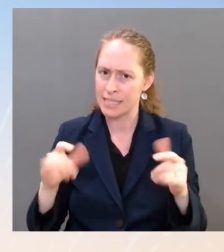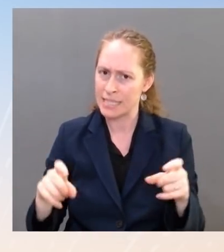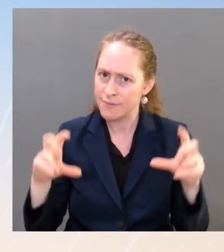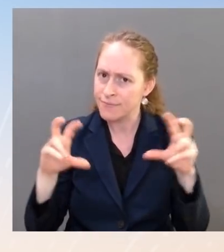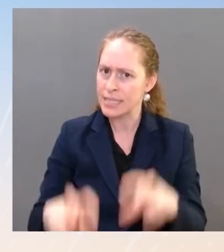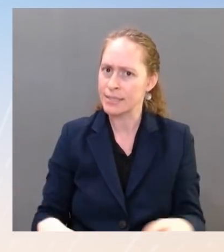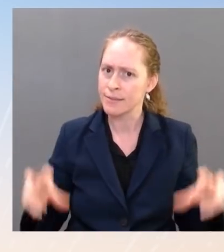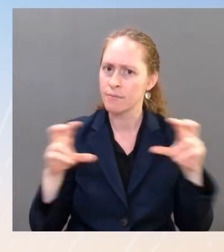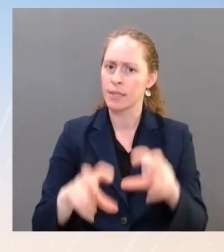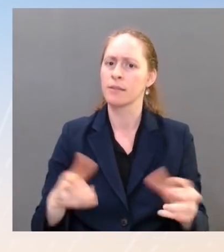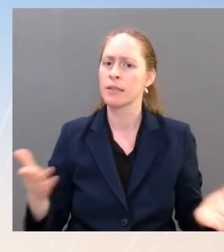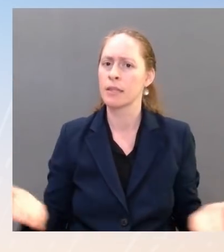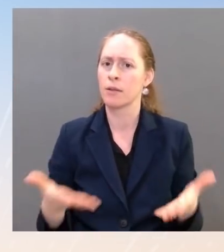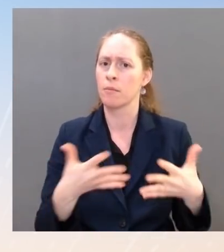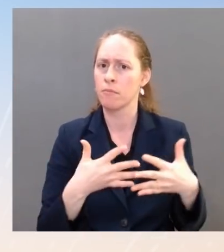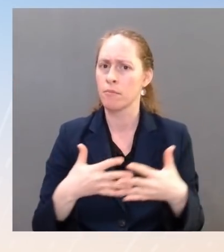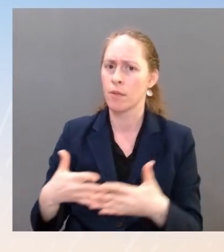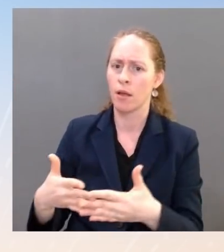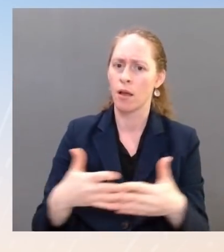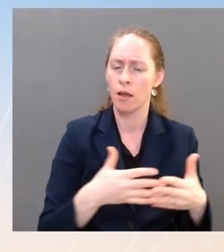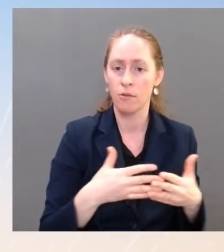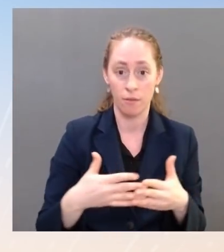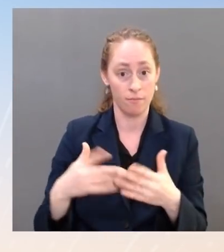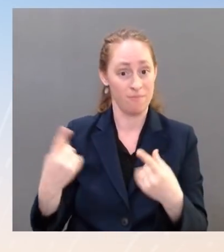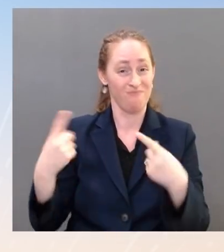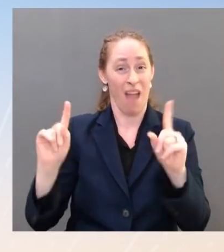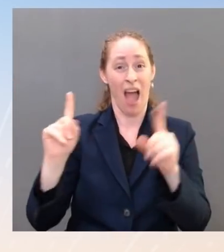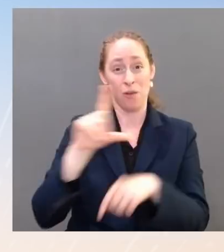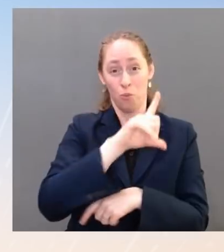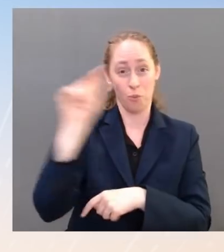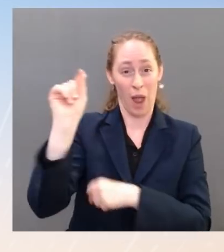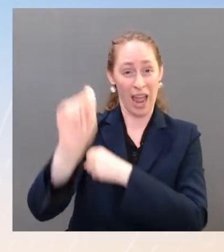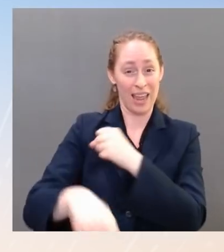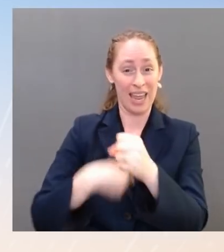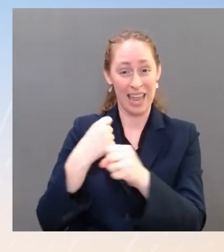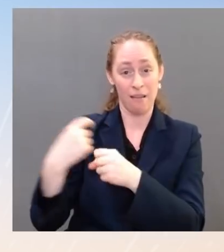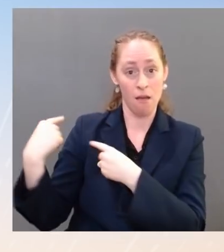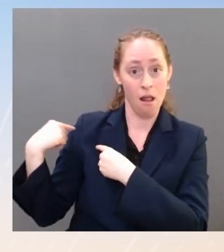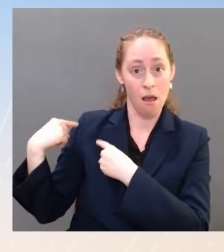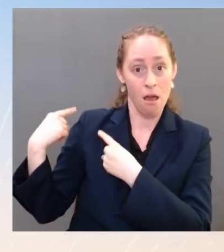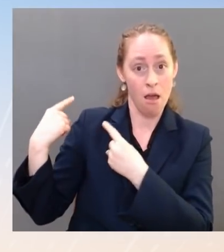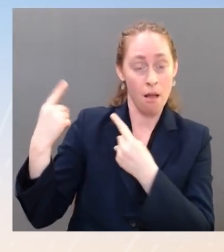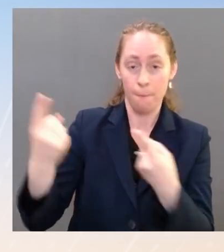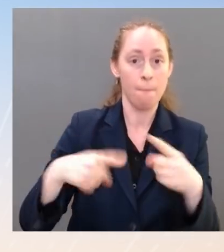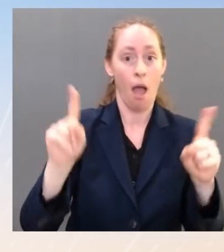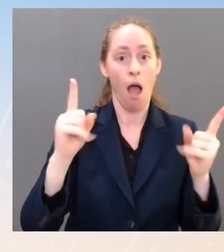our infrastructure investment is growing faster and in the United States than China's. And we're putting ourselves in a position